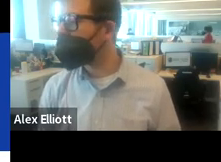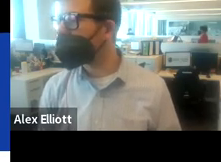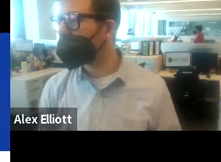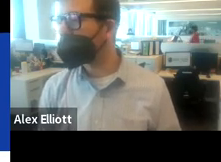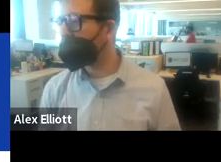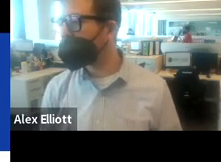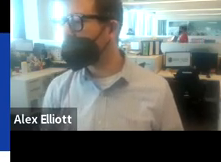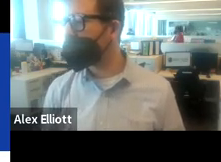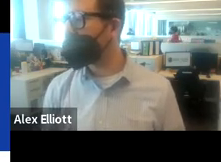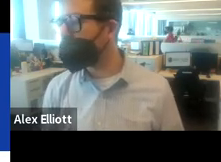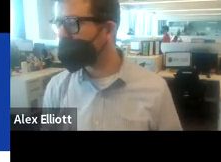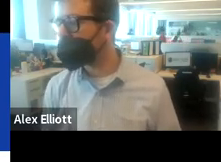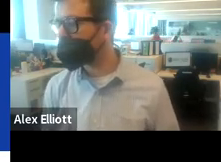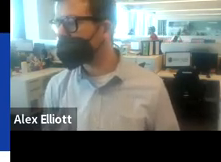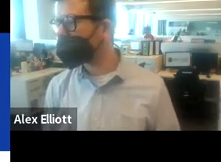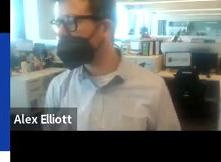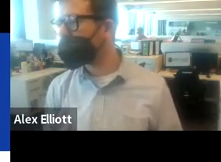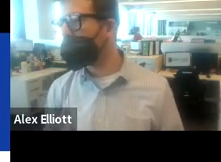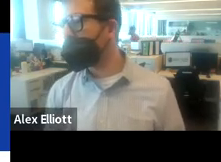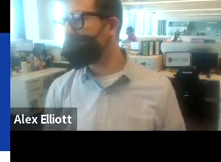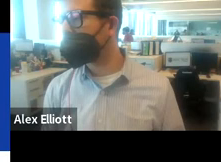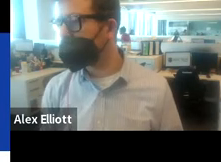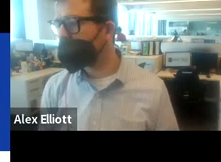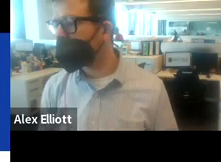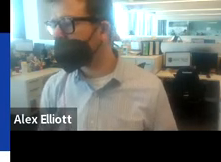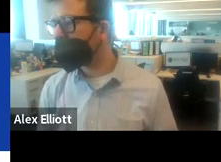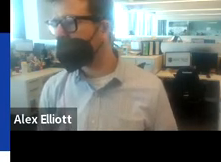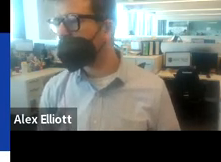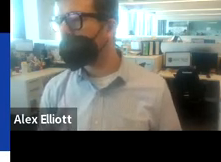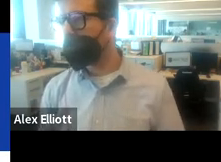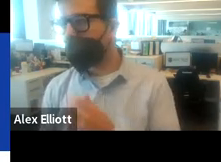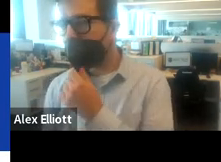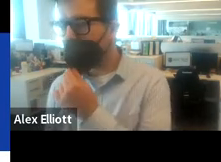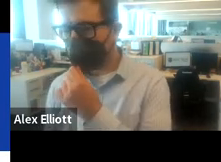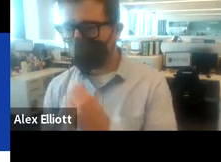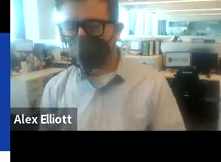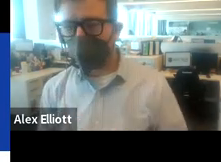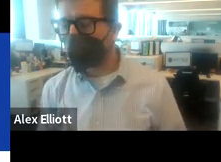digital curb side effect that when you make things accessible, it makes it better for everybody. And